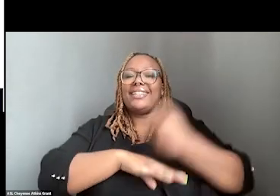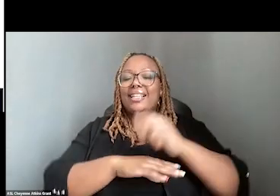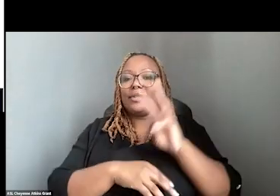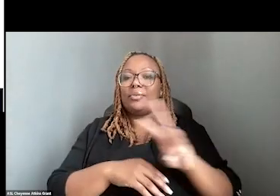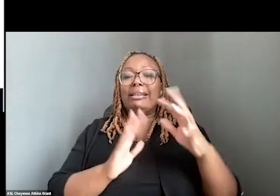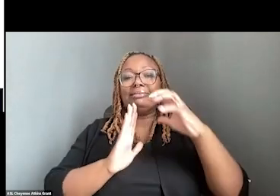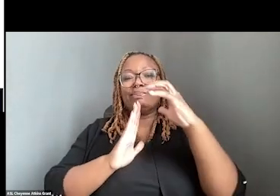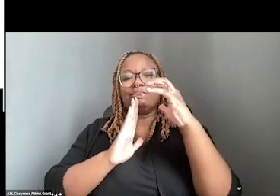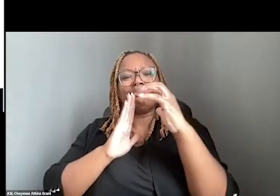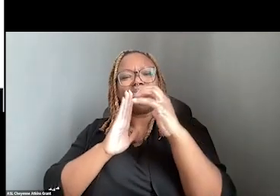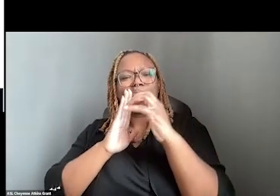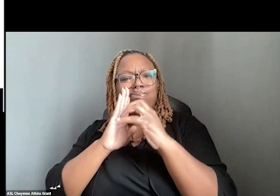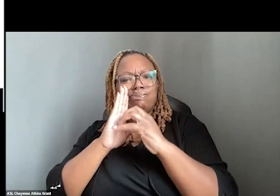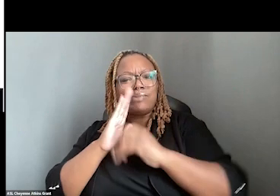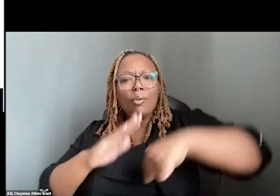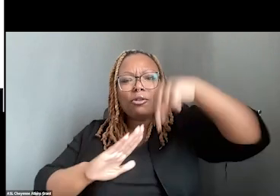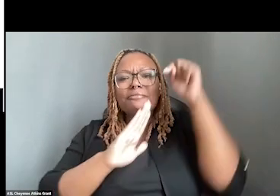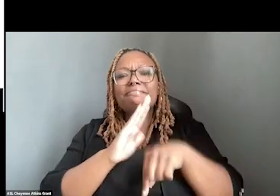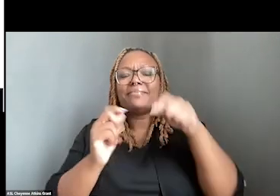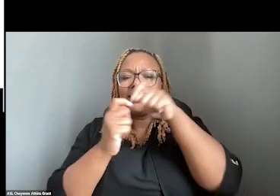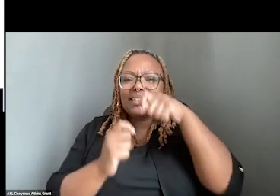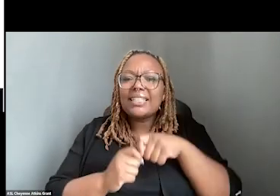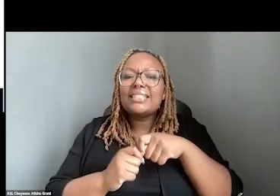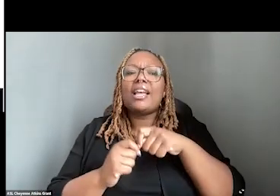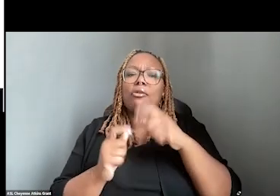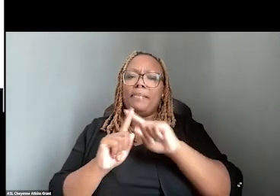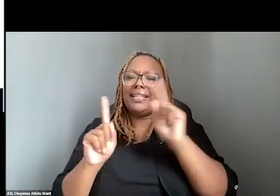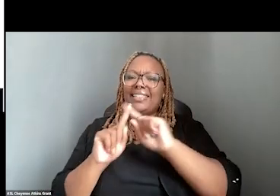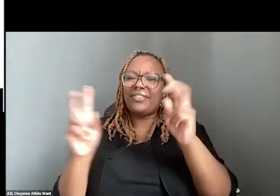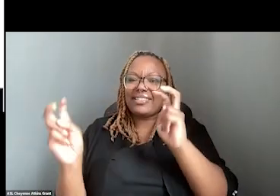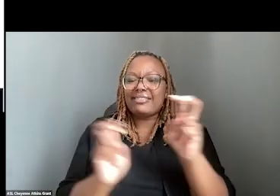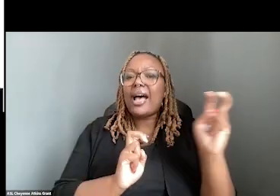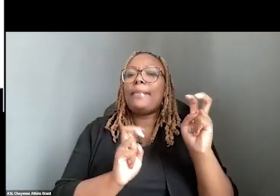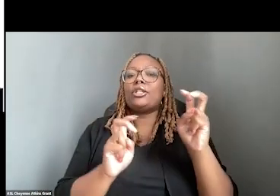It goes into proposal submissions, supplemental funding, notifications, and requests,